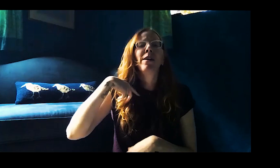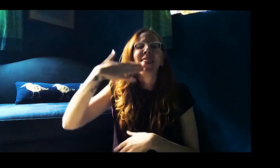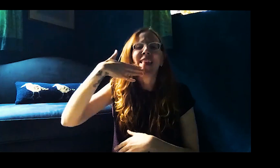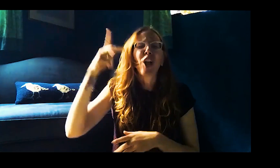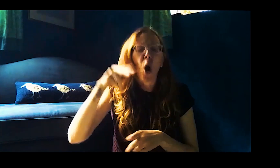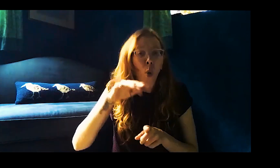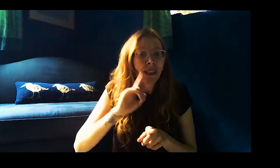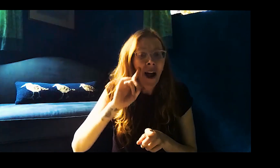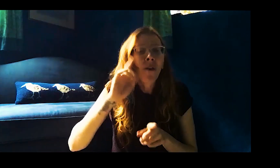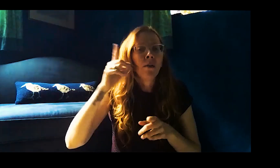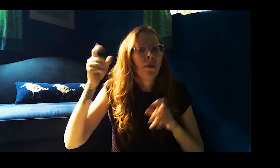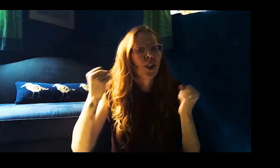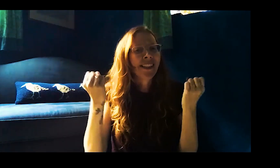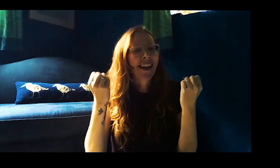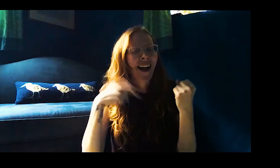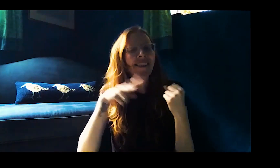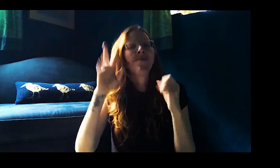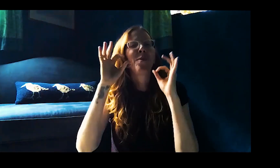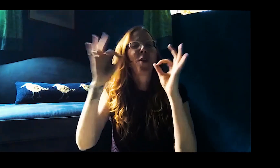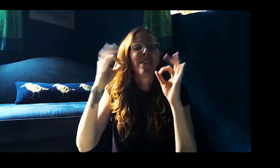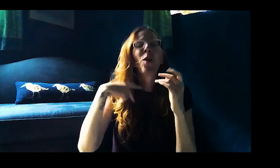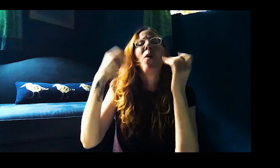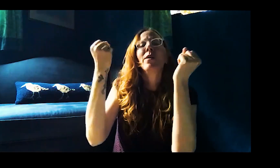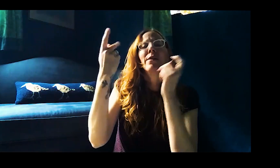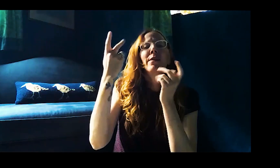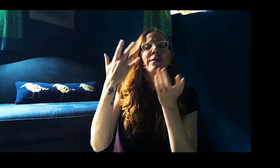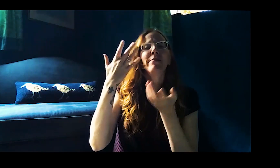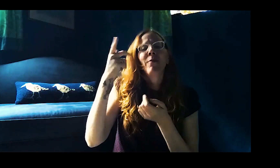and she started signing to me, and I was like - oh cool, you know - she's deaf, and we did some